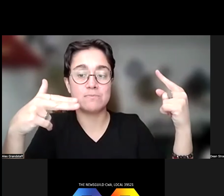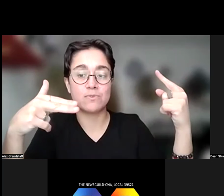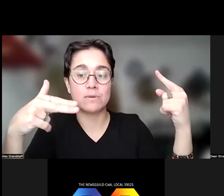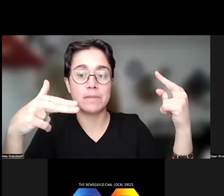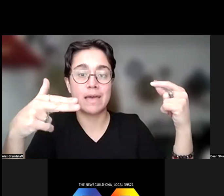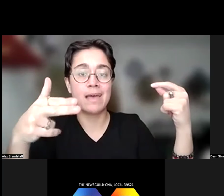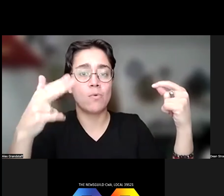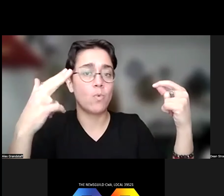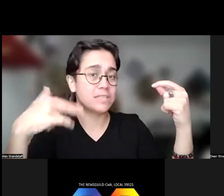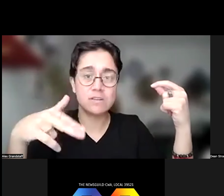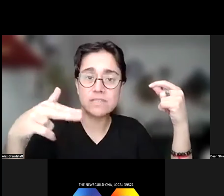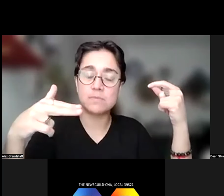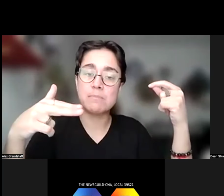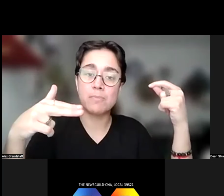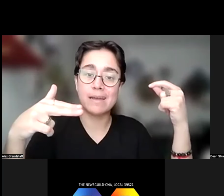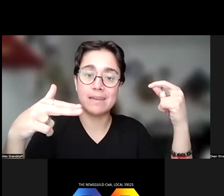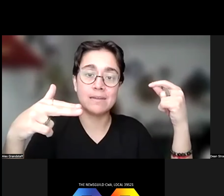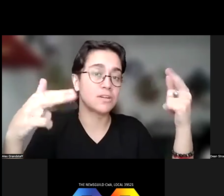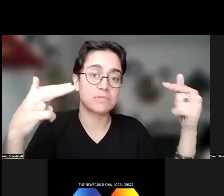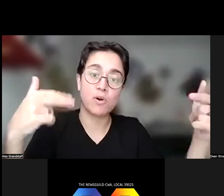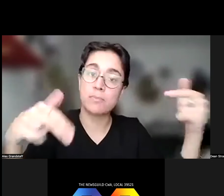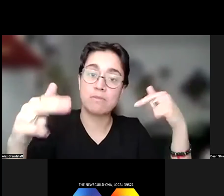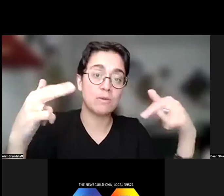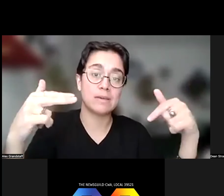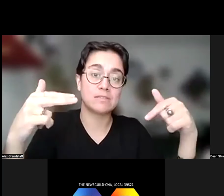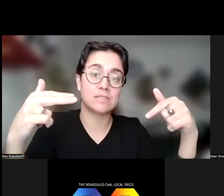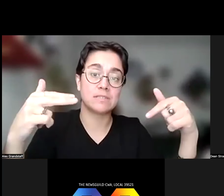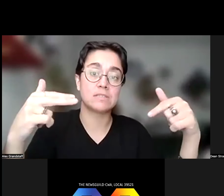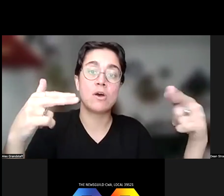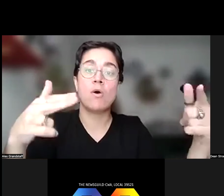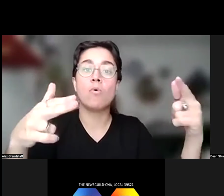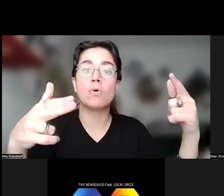if that research is meant to inform what